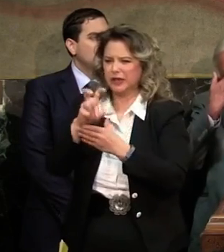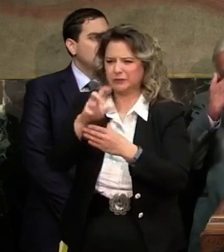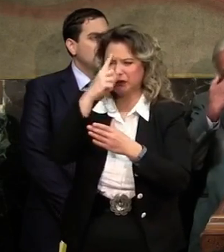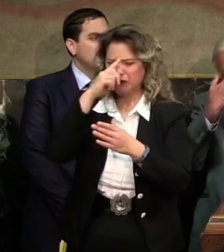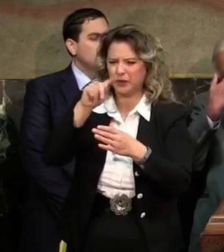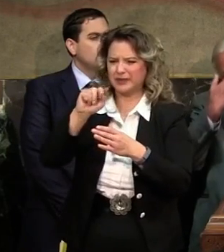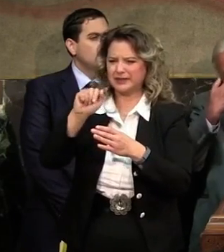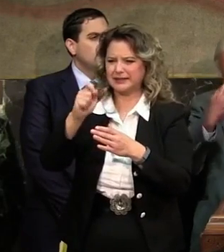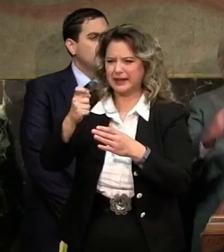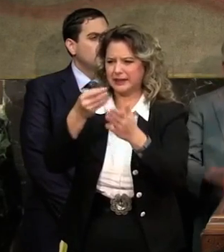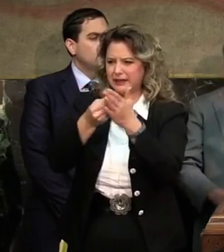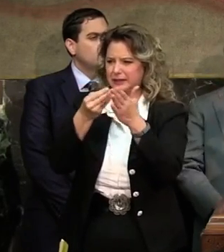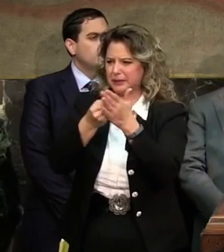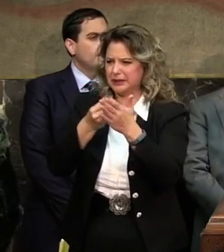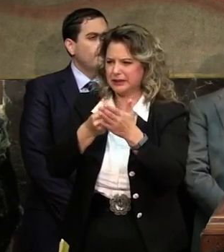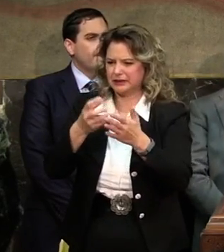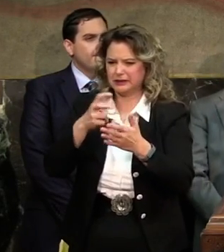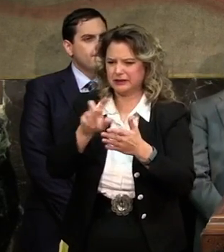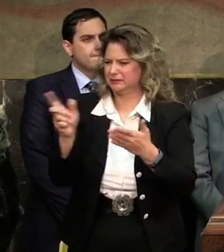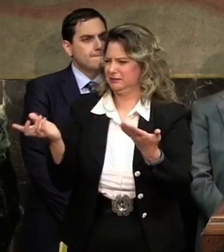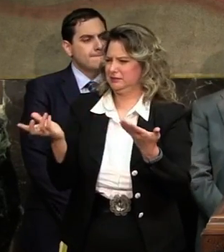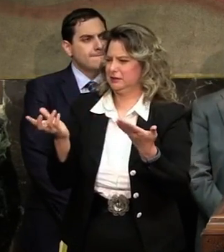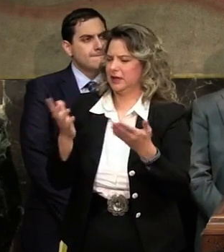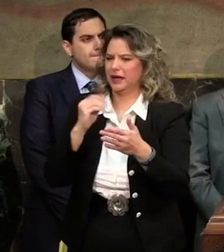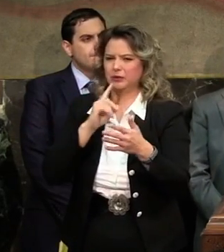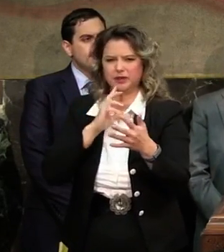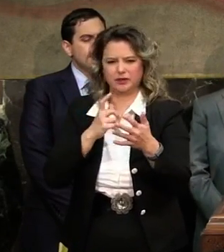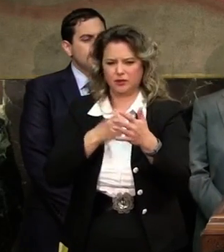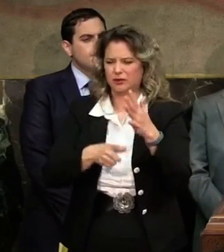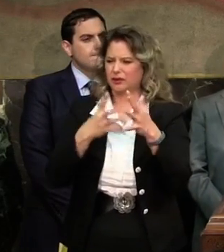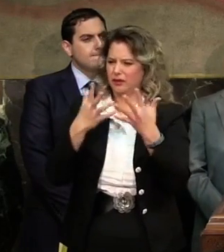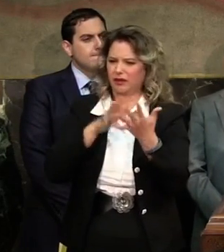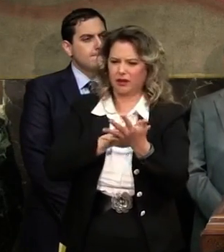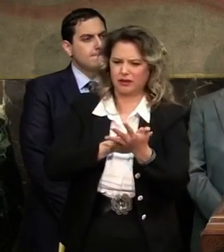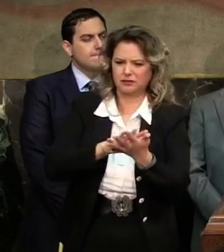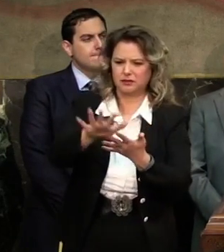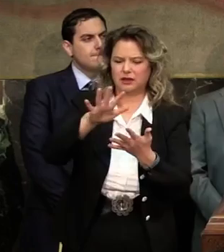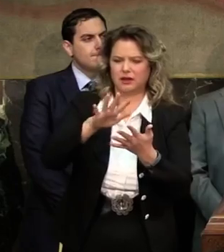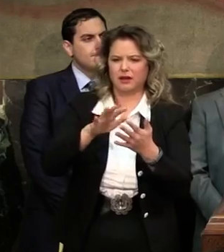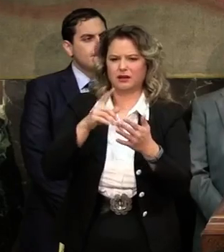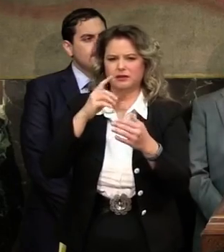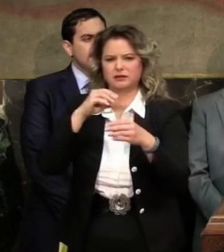costly method of doing public policy and corrections in the state of Louisiana I